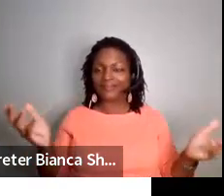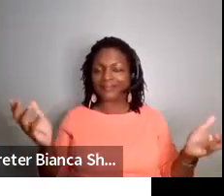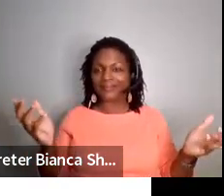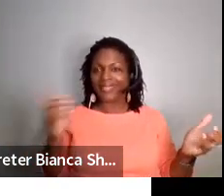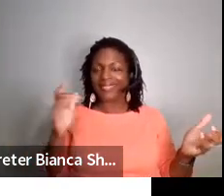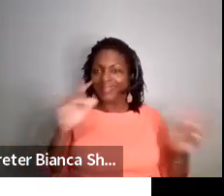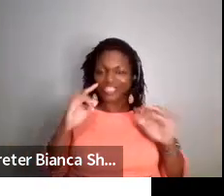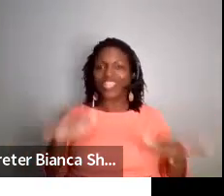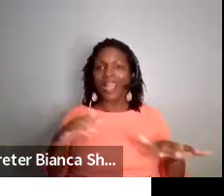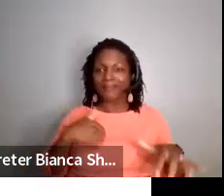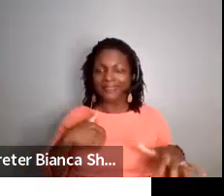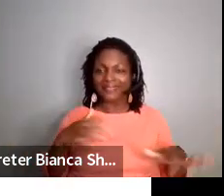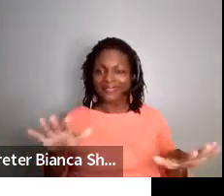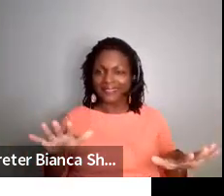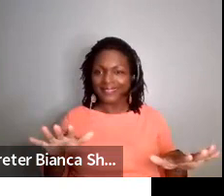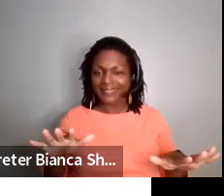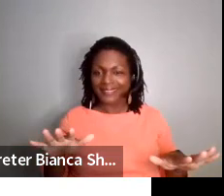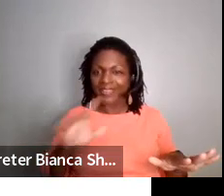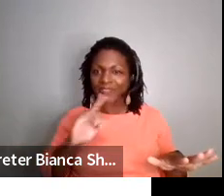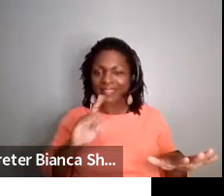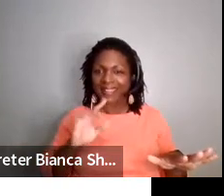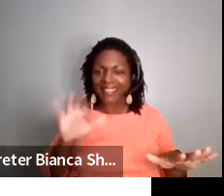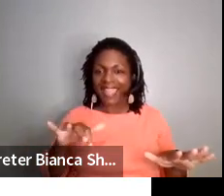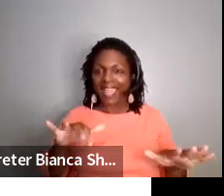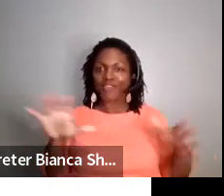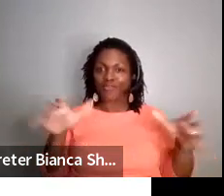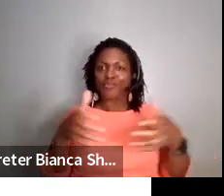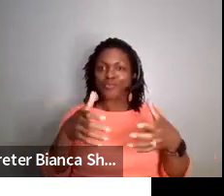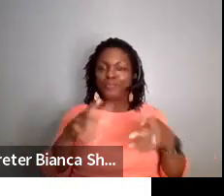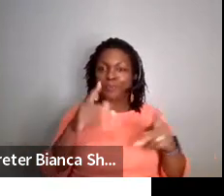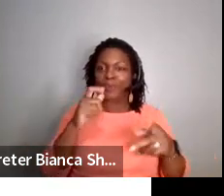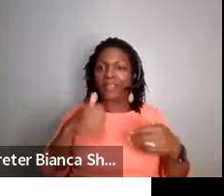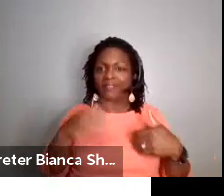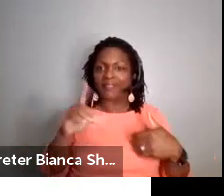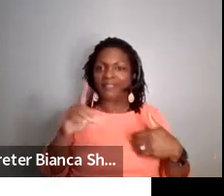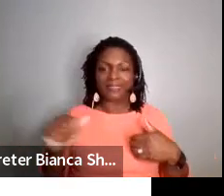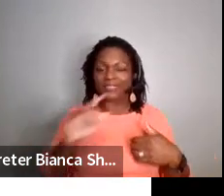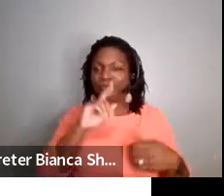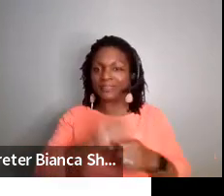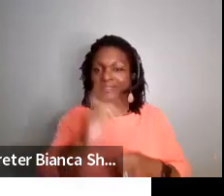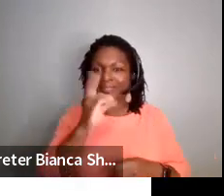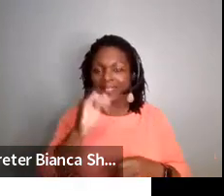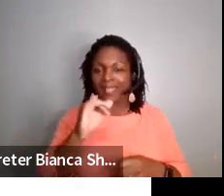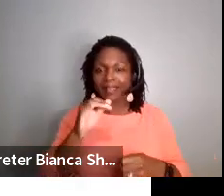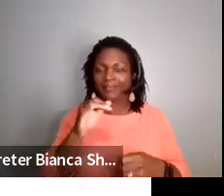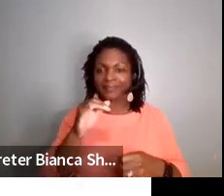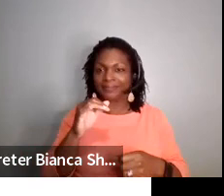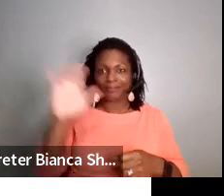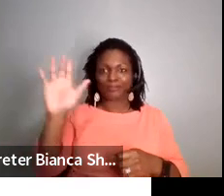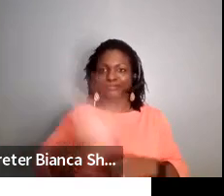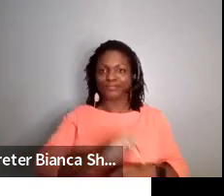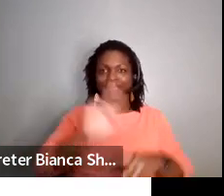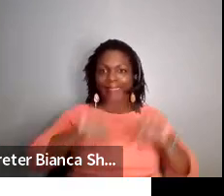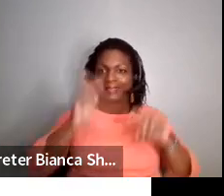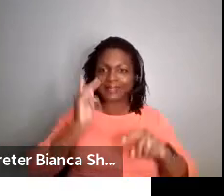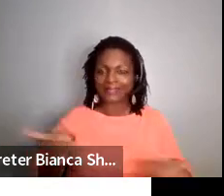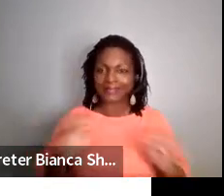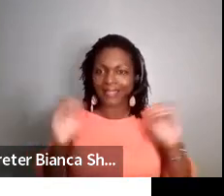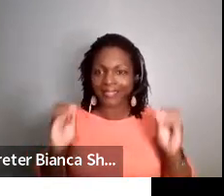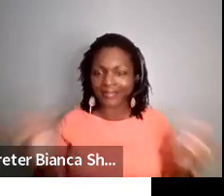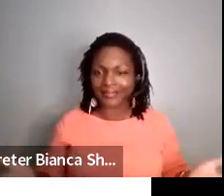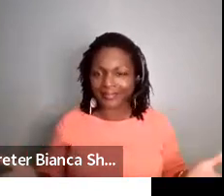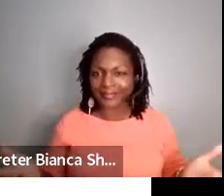That invisible population can be. It just left me this line actually lesson that a very book, baseline.